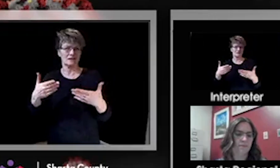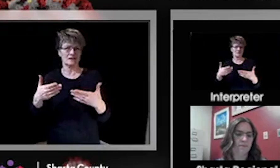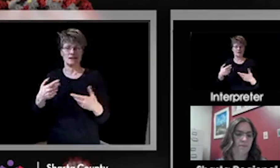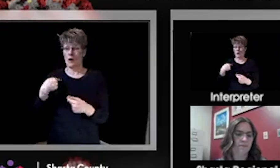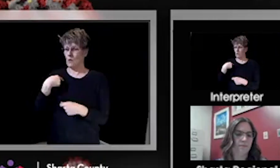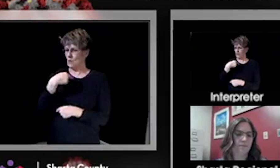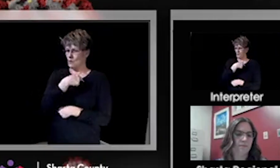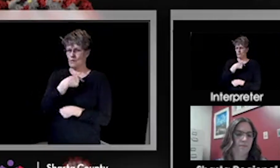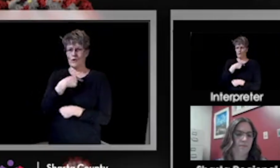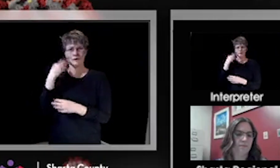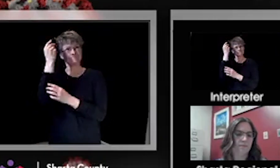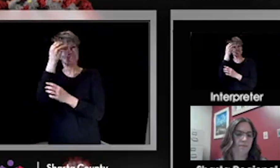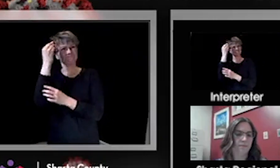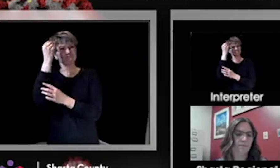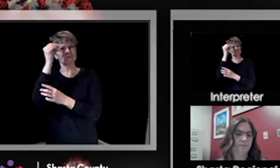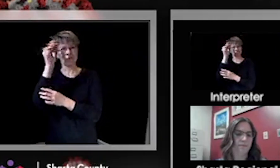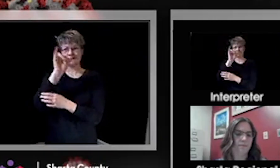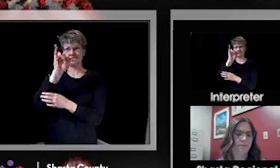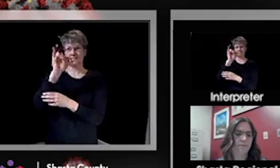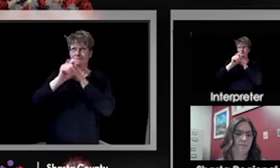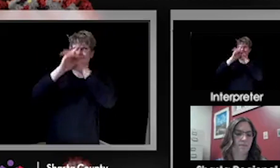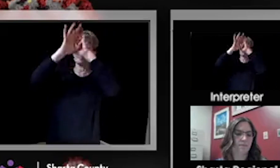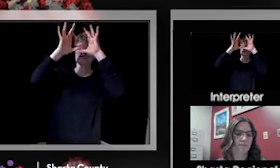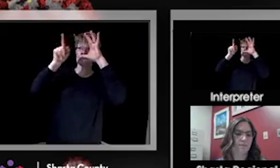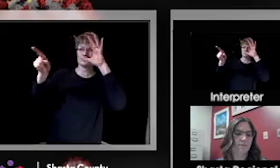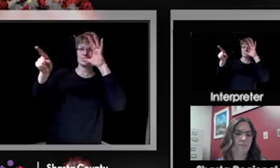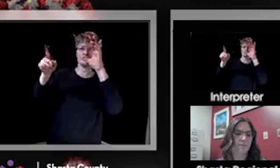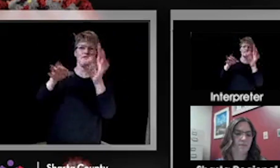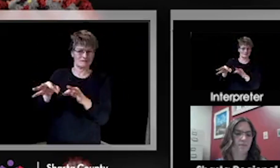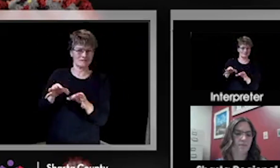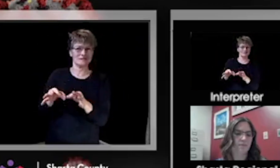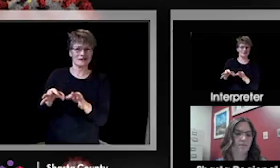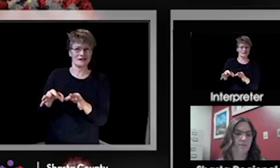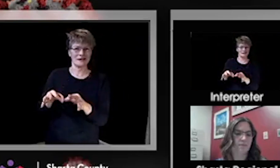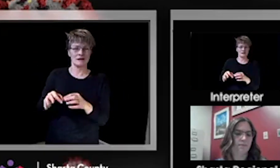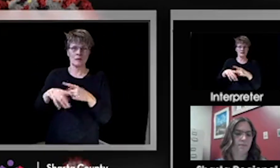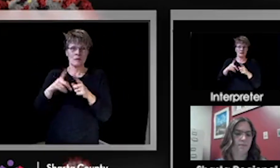not quite there yet, for all of the reasons I just outlined, but we are definitely paying